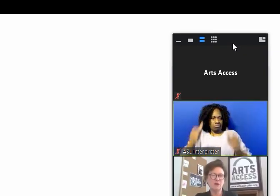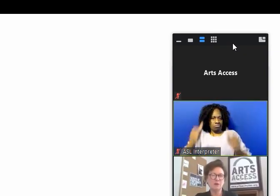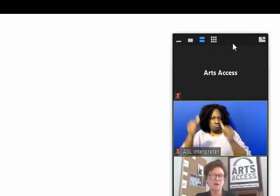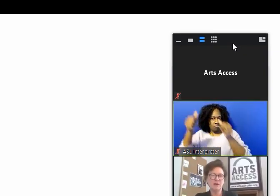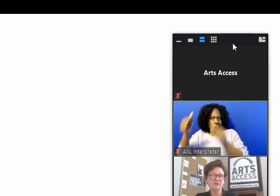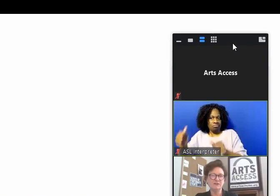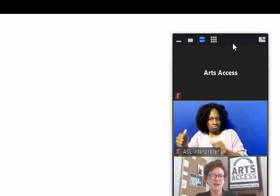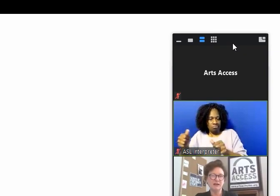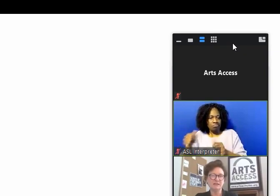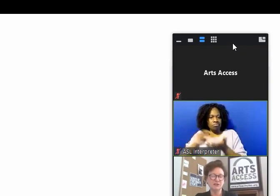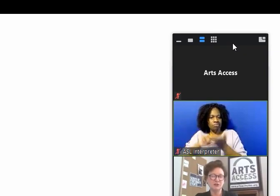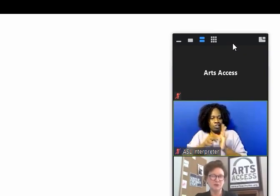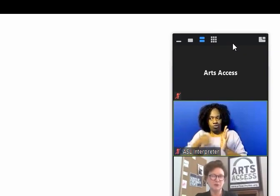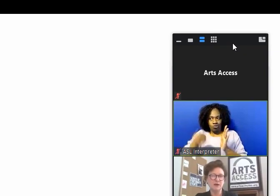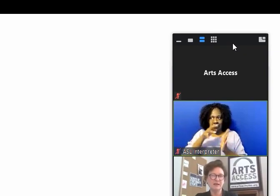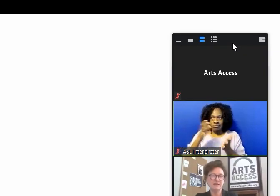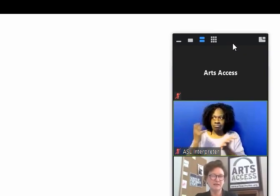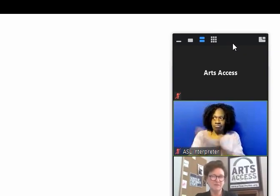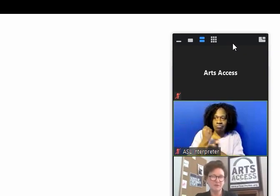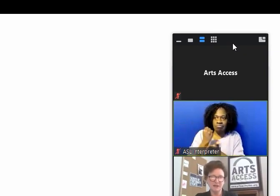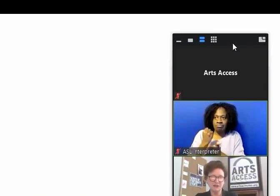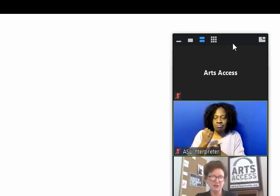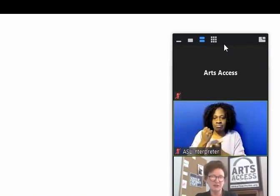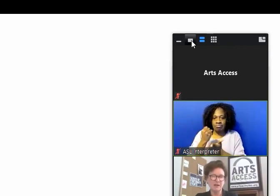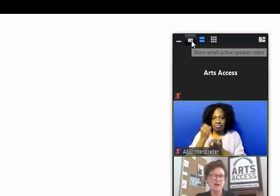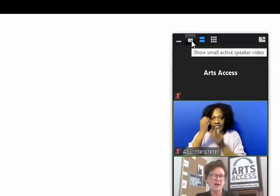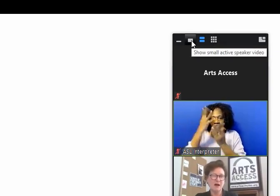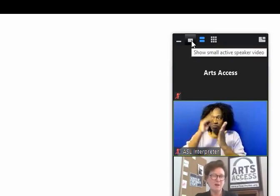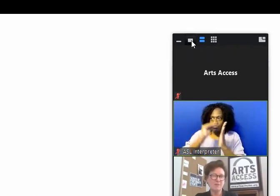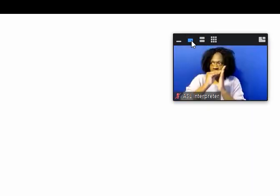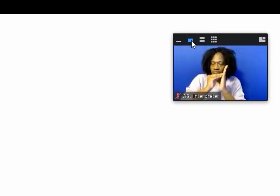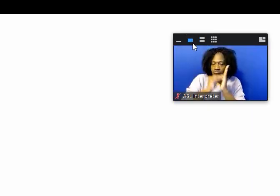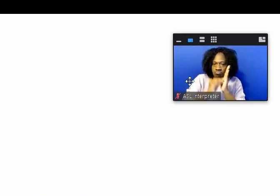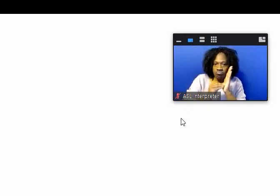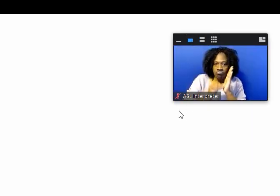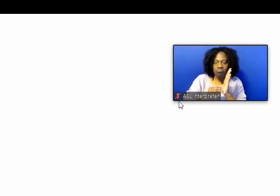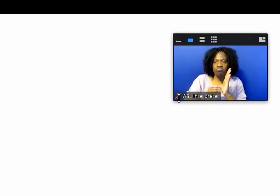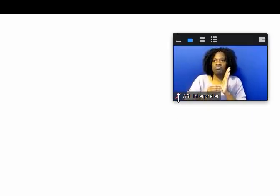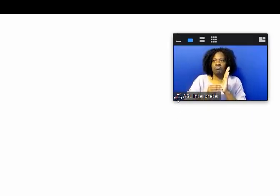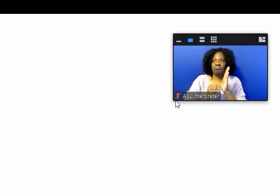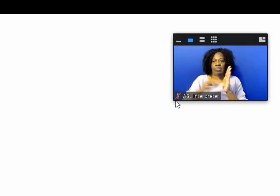will have a chance to get the information and the links and the resources.